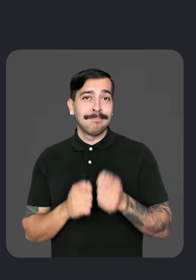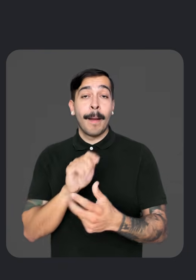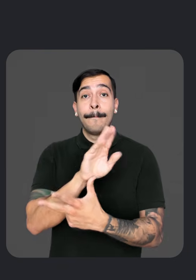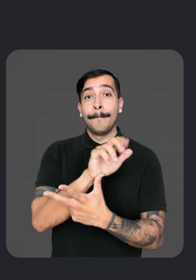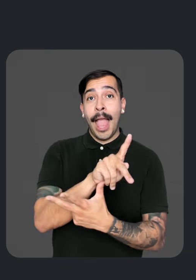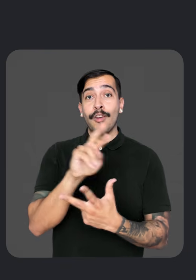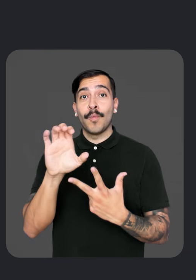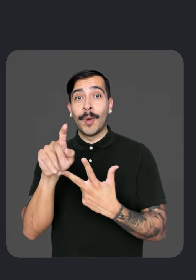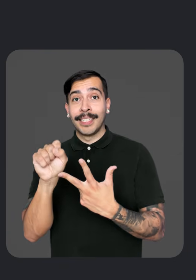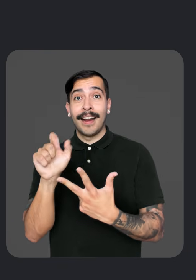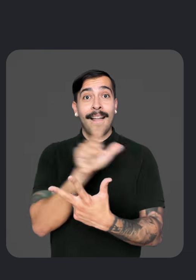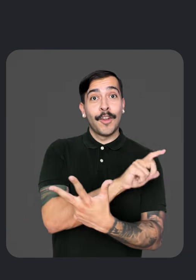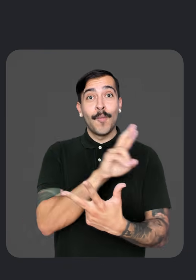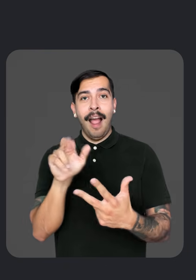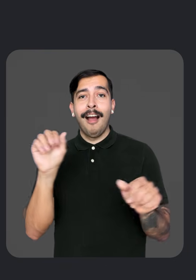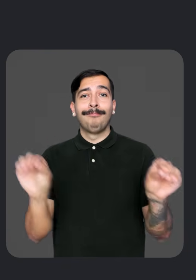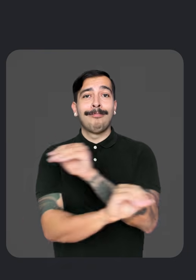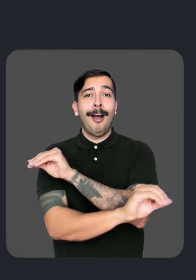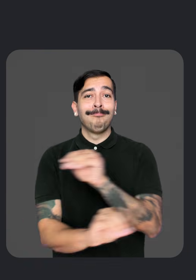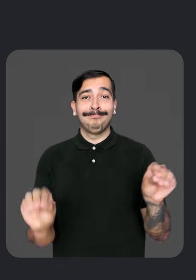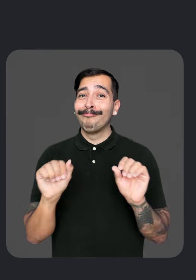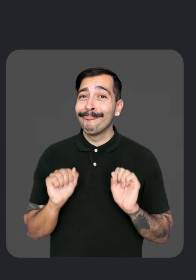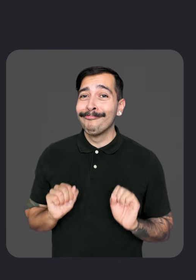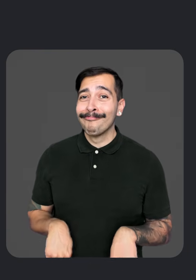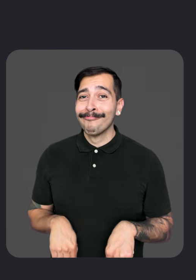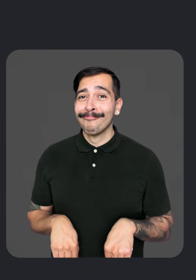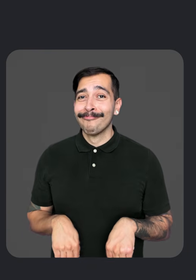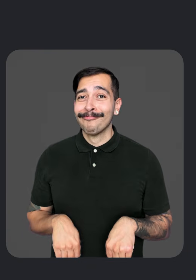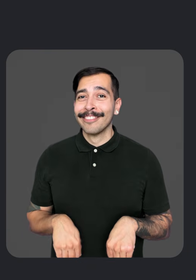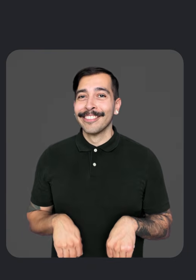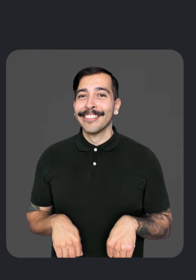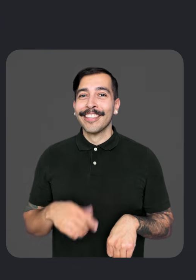The “Back” and “Recents” buttons can be swapped between the left and right positions.